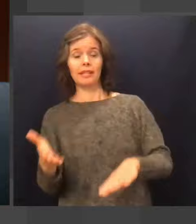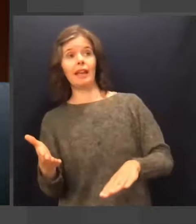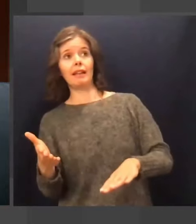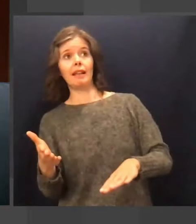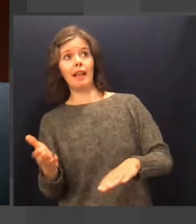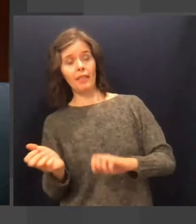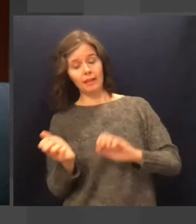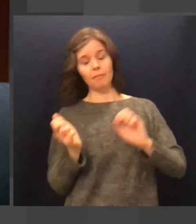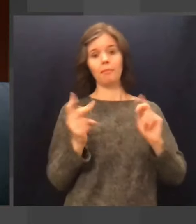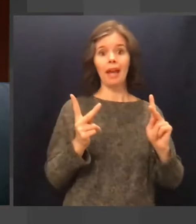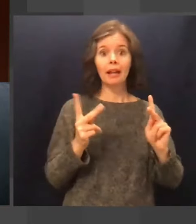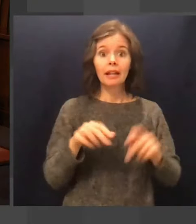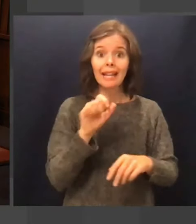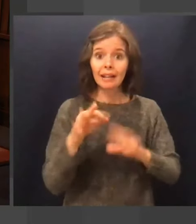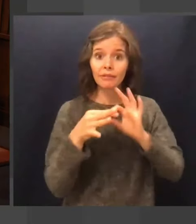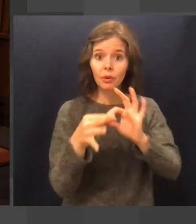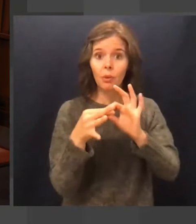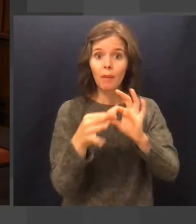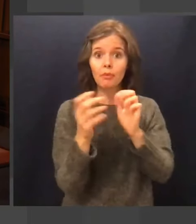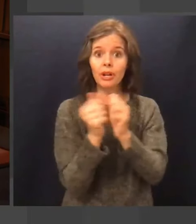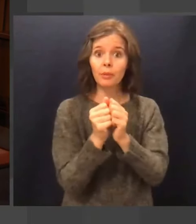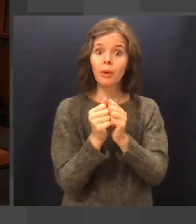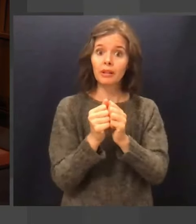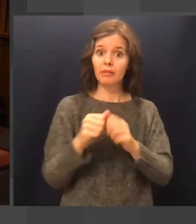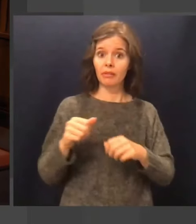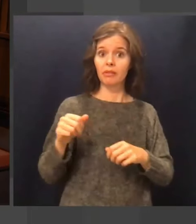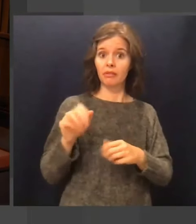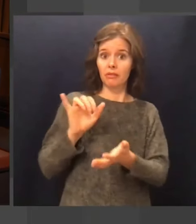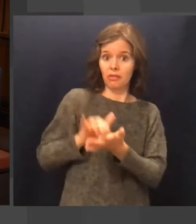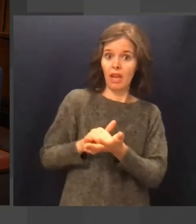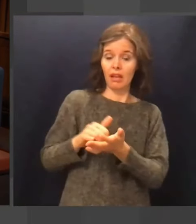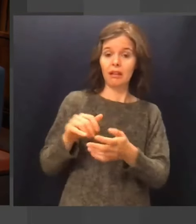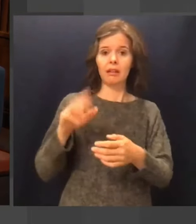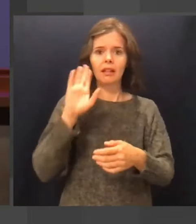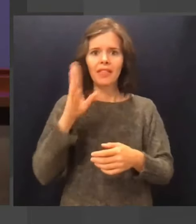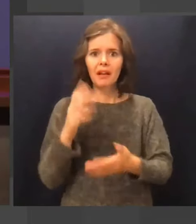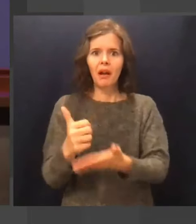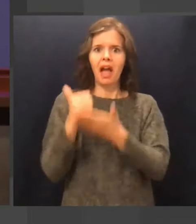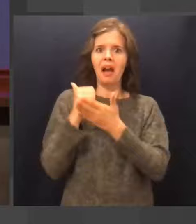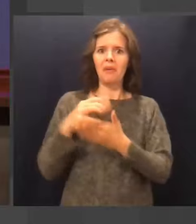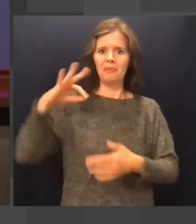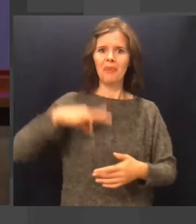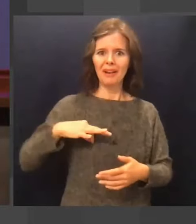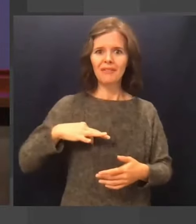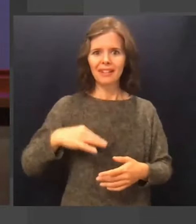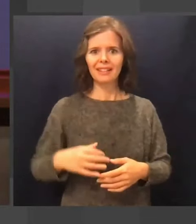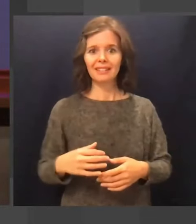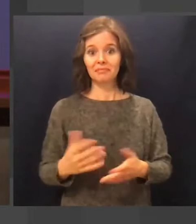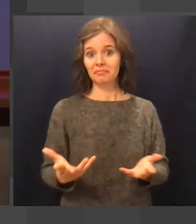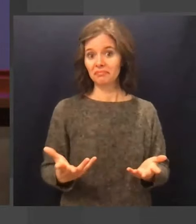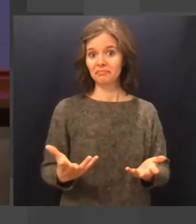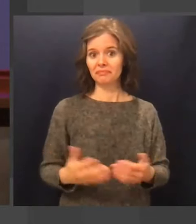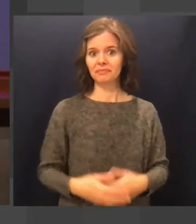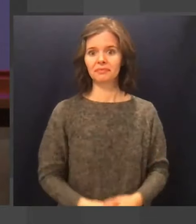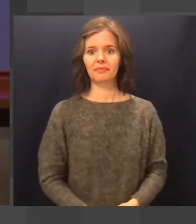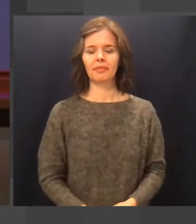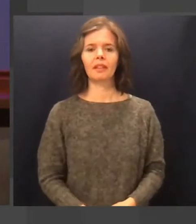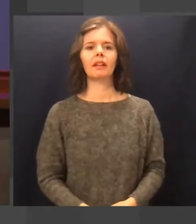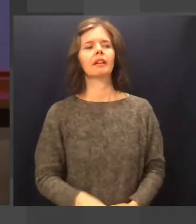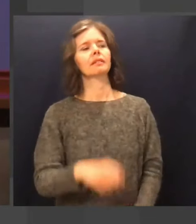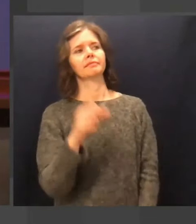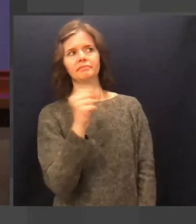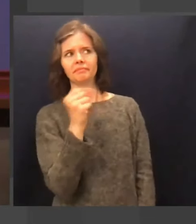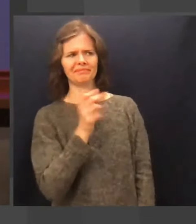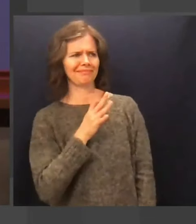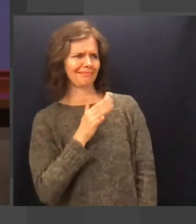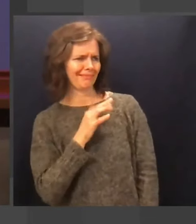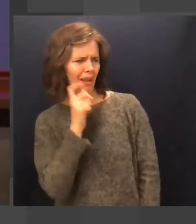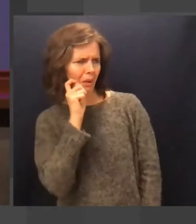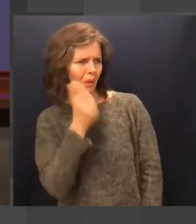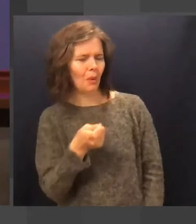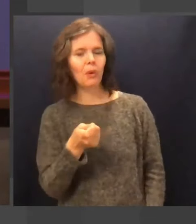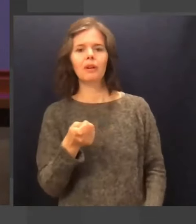YOU LEARN HOW TO COOPERATE WITH